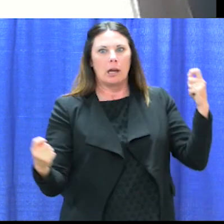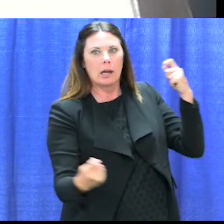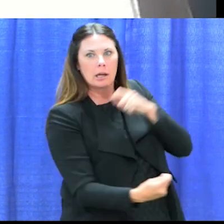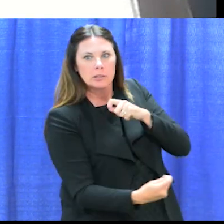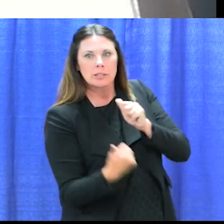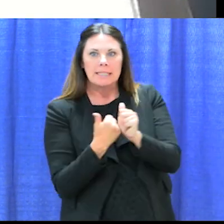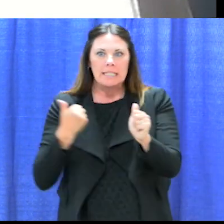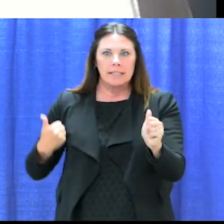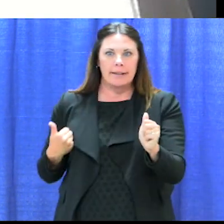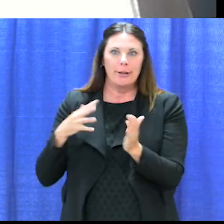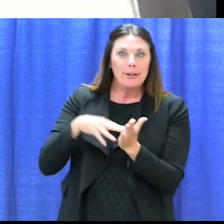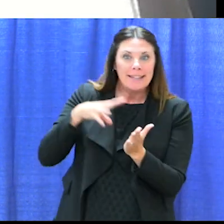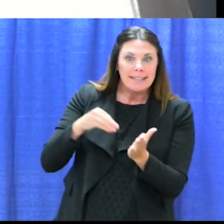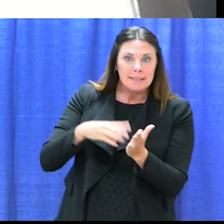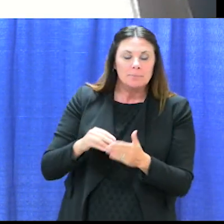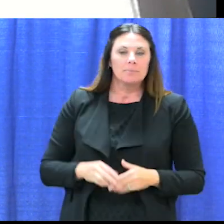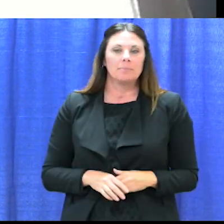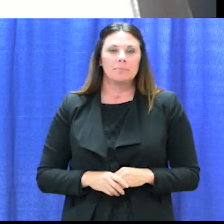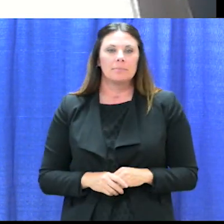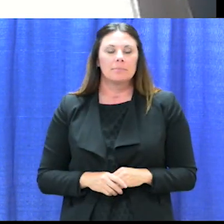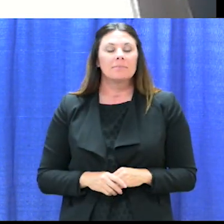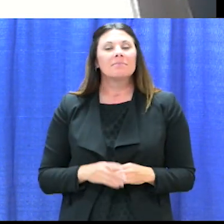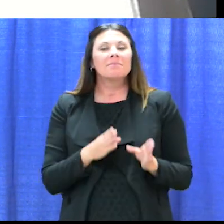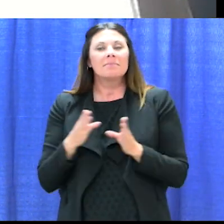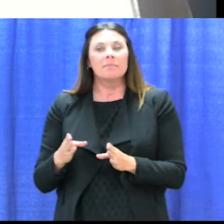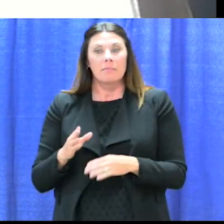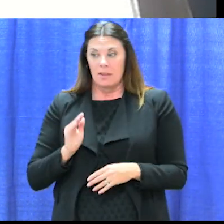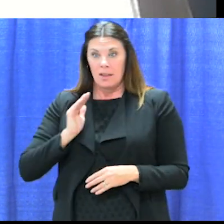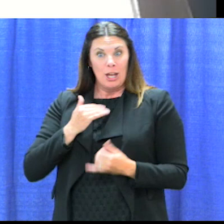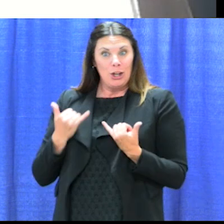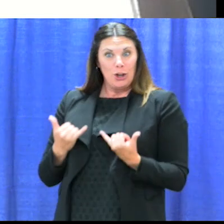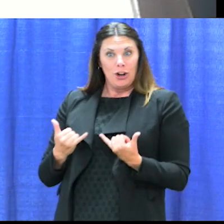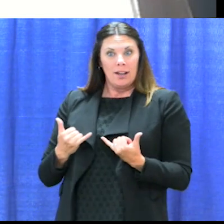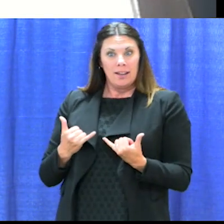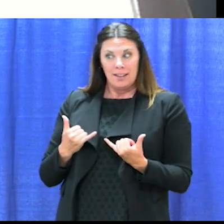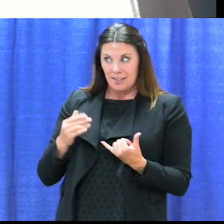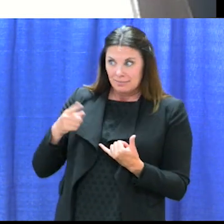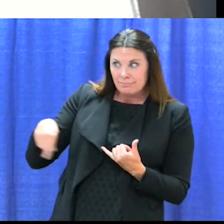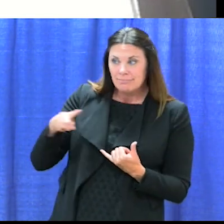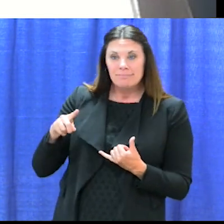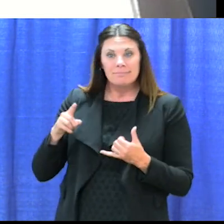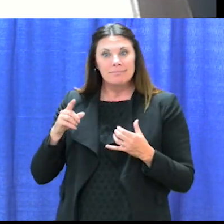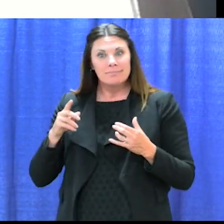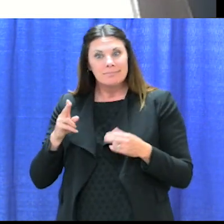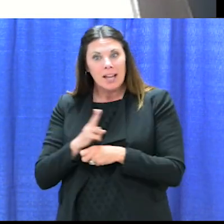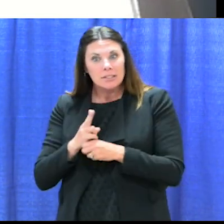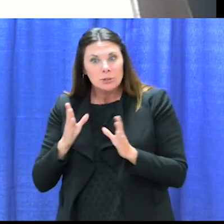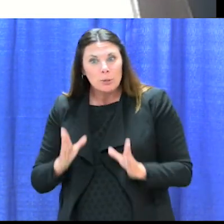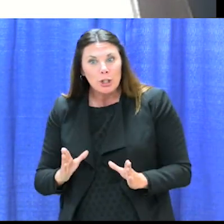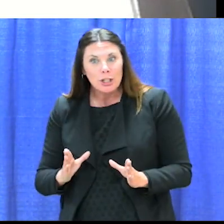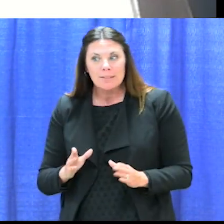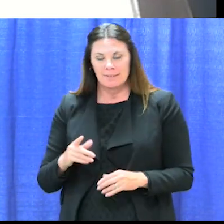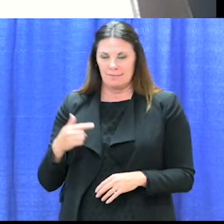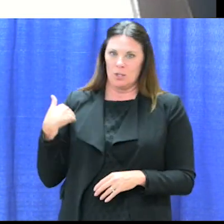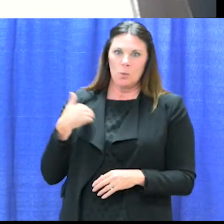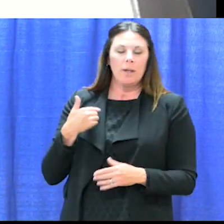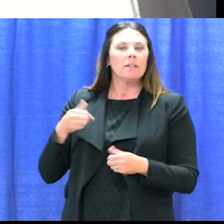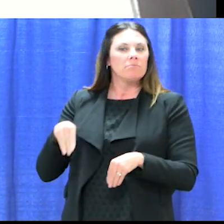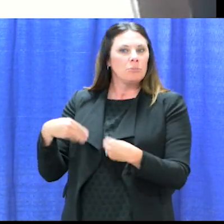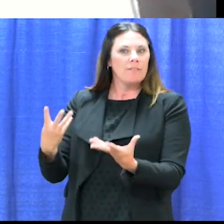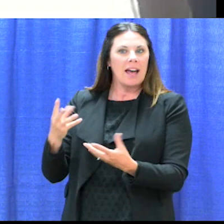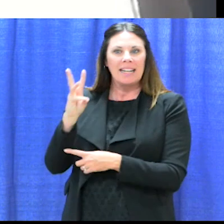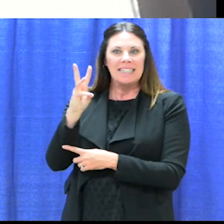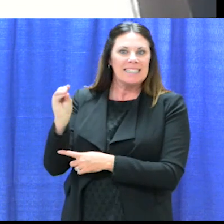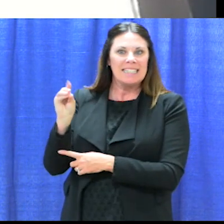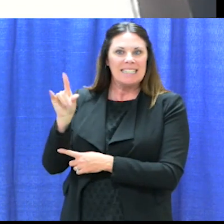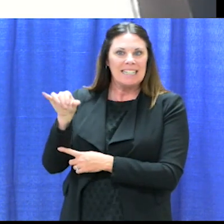We also for our current customers are offering 60 days of relief in terms of payments.